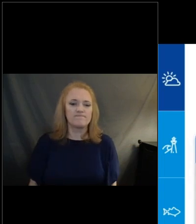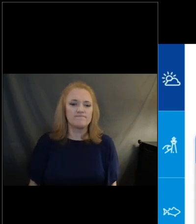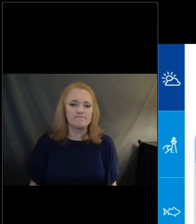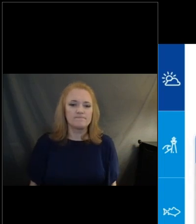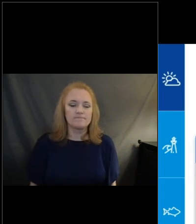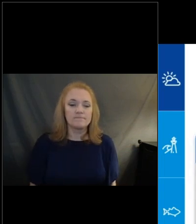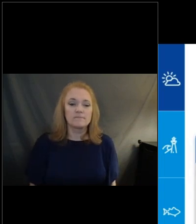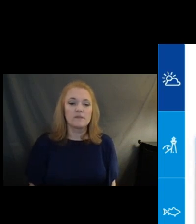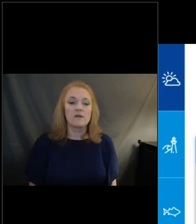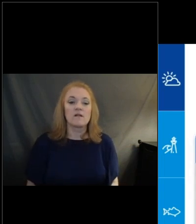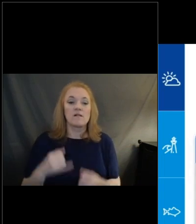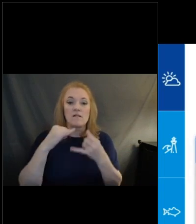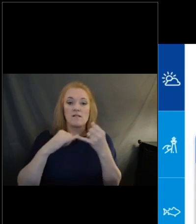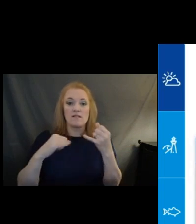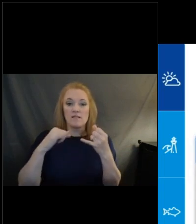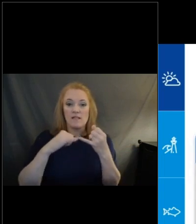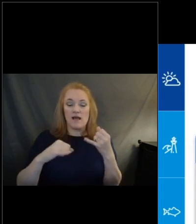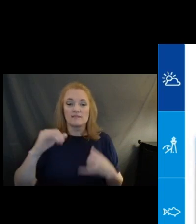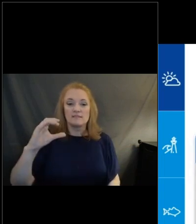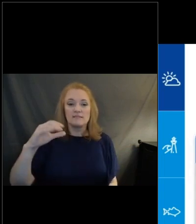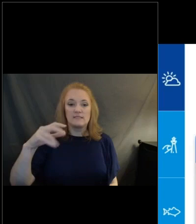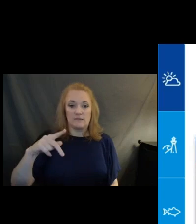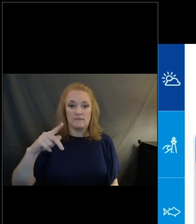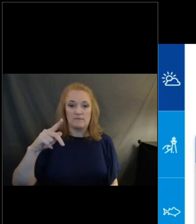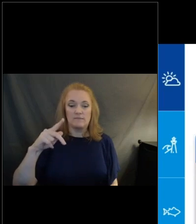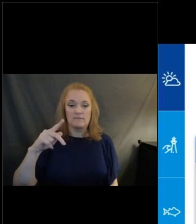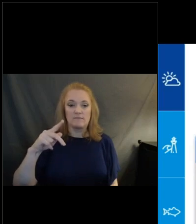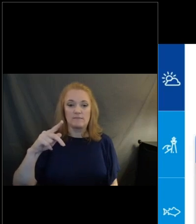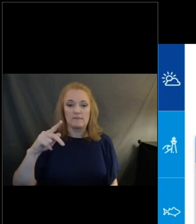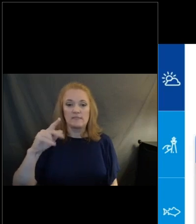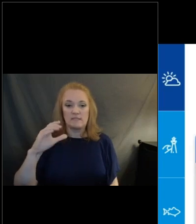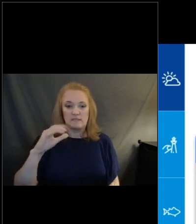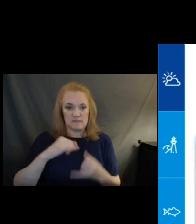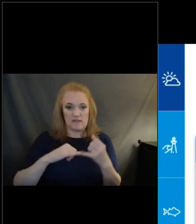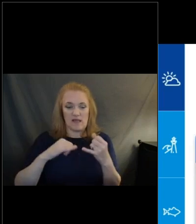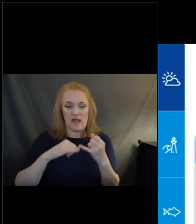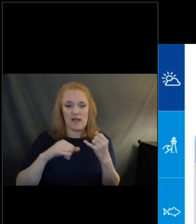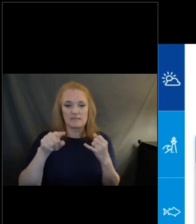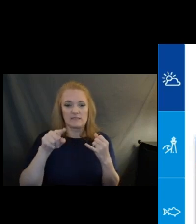So the last slide I have is a new product which is issued when we have particularly